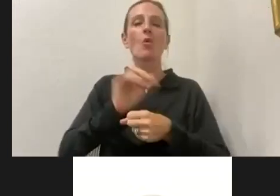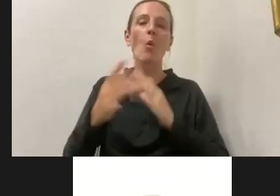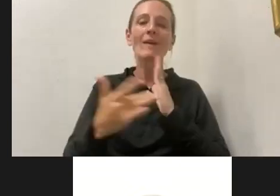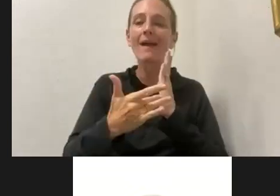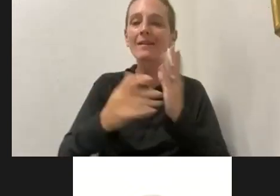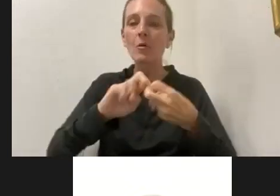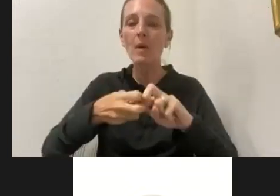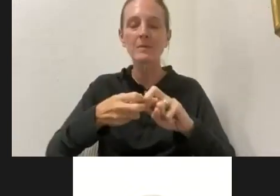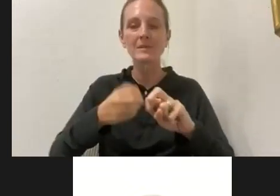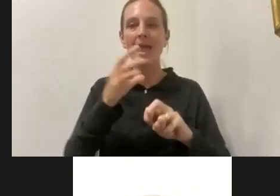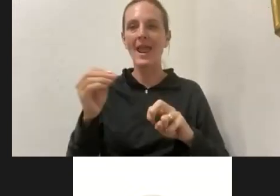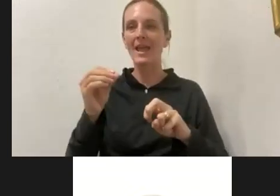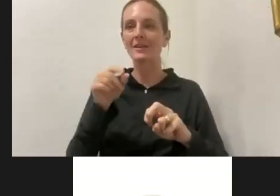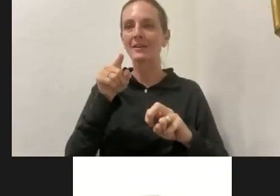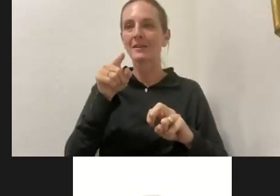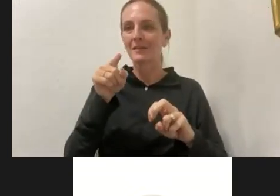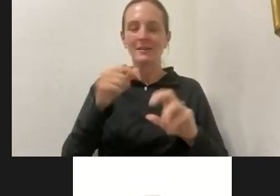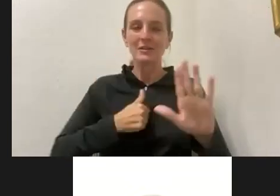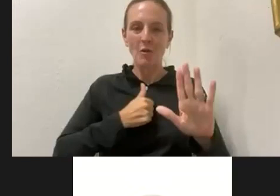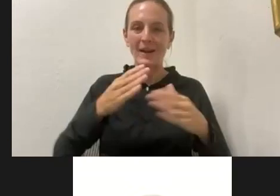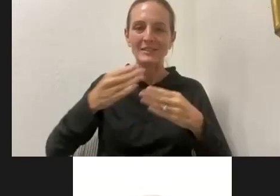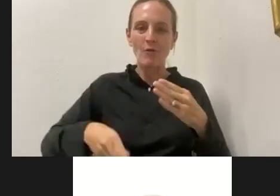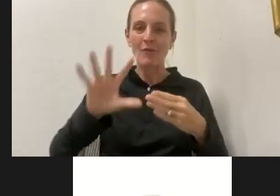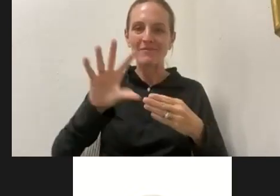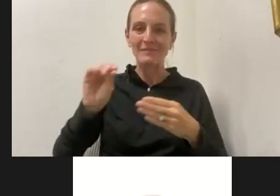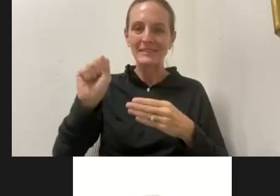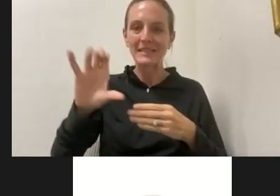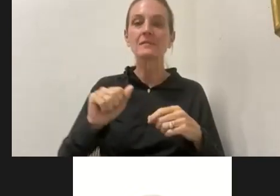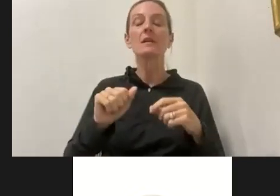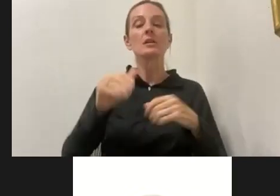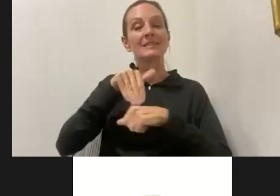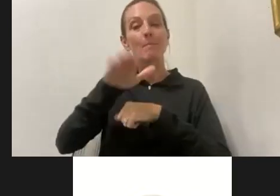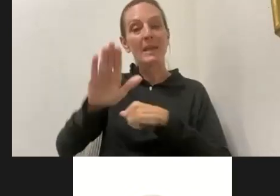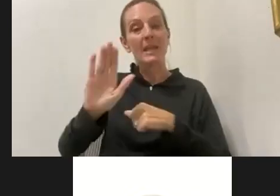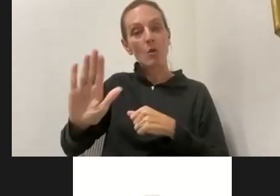in fifty seconds but also, submit your proposal and then call someone there and get them to review